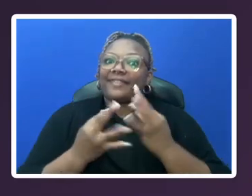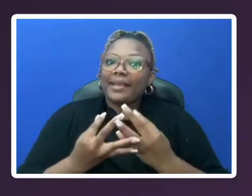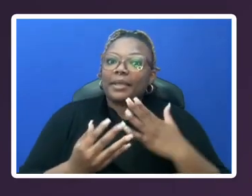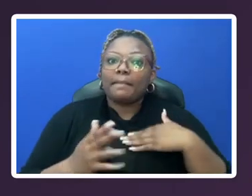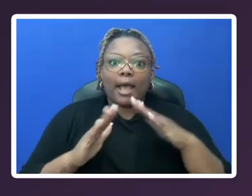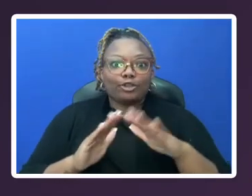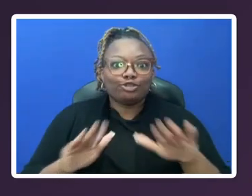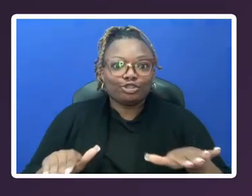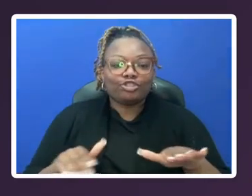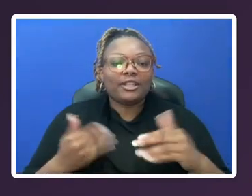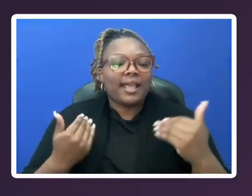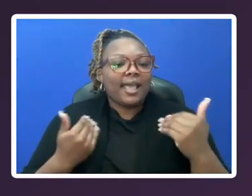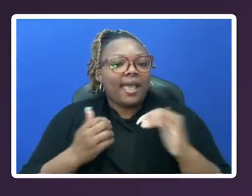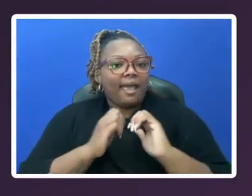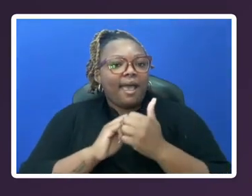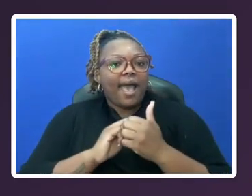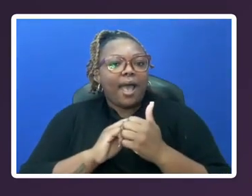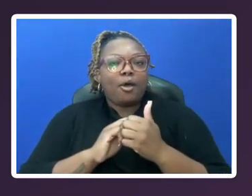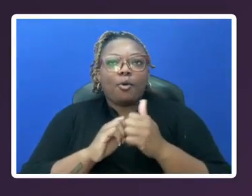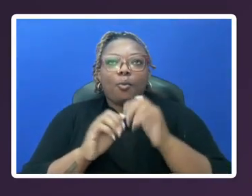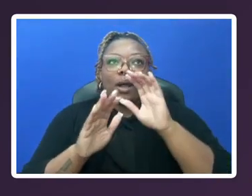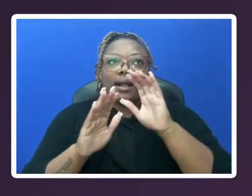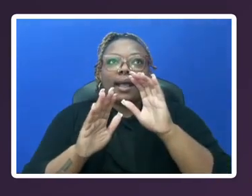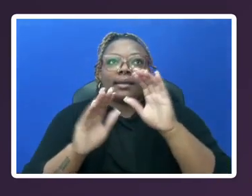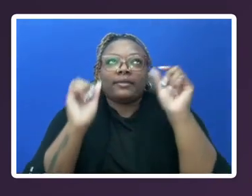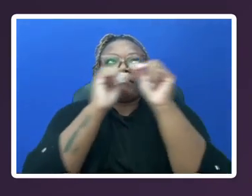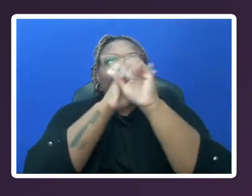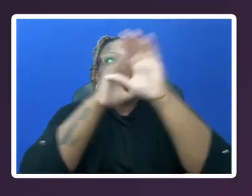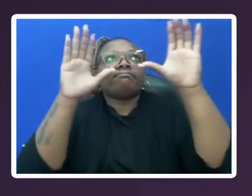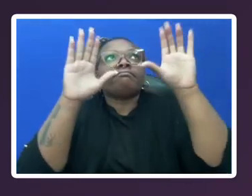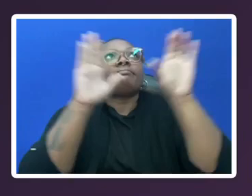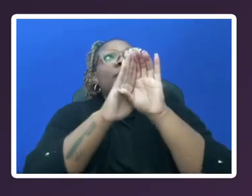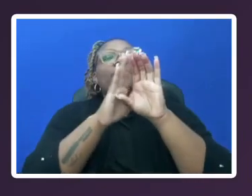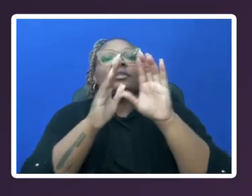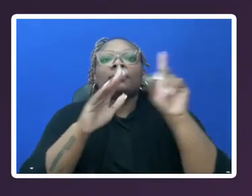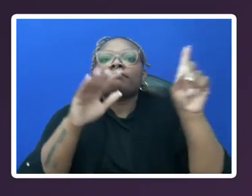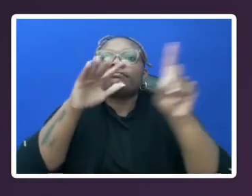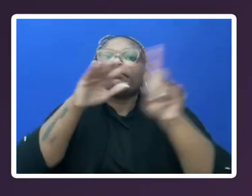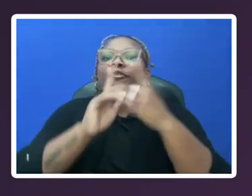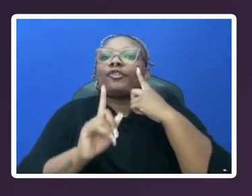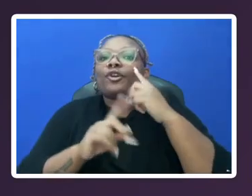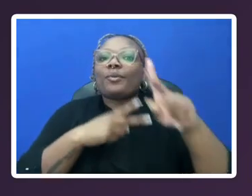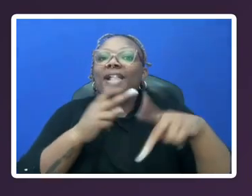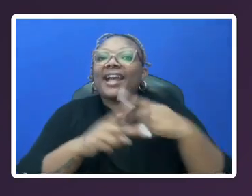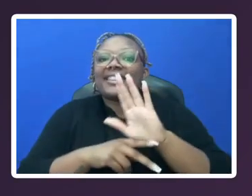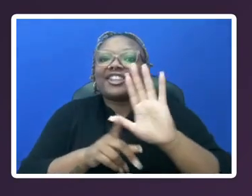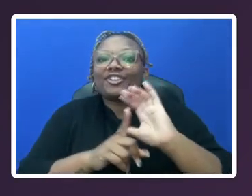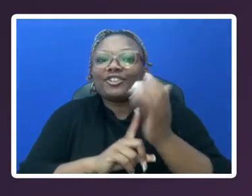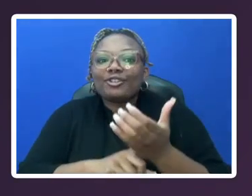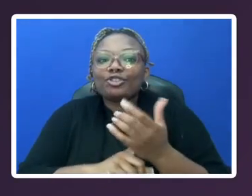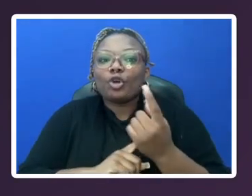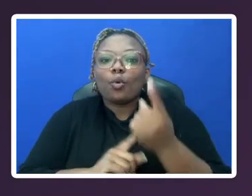know -- what kind of images come to mind around their culture or around one specific tradition,